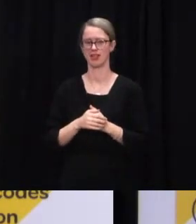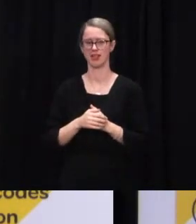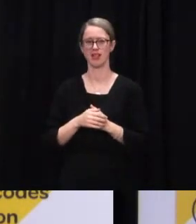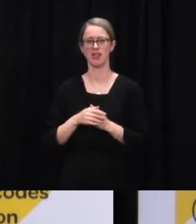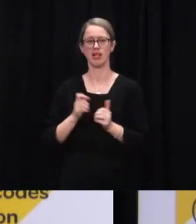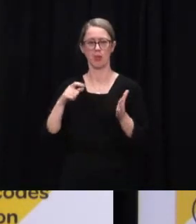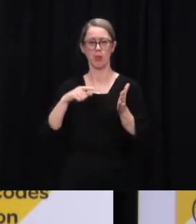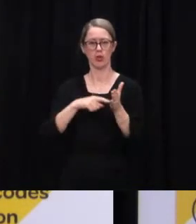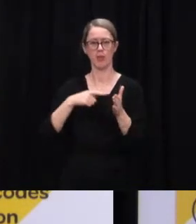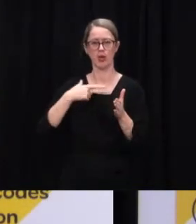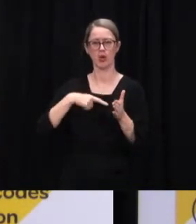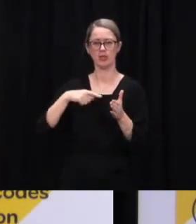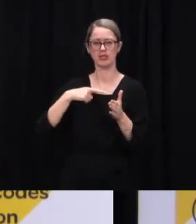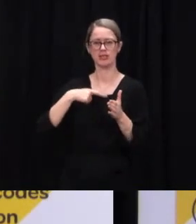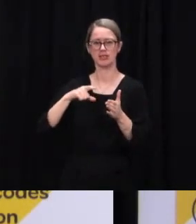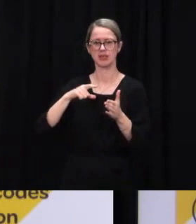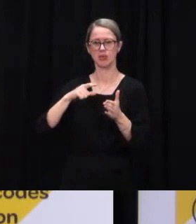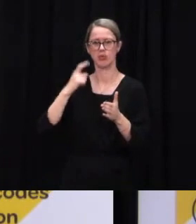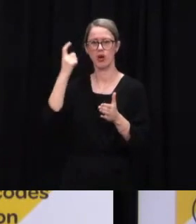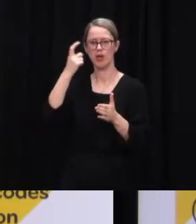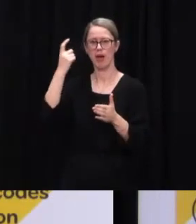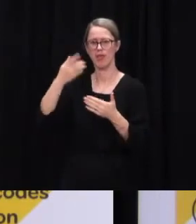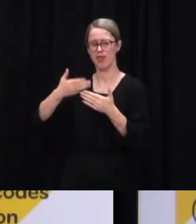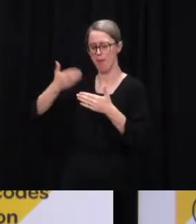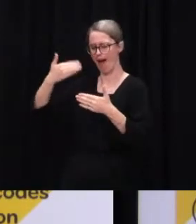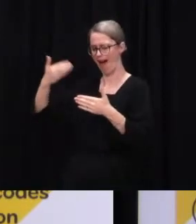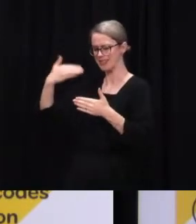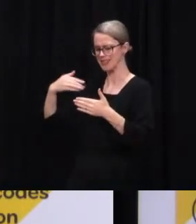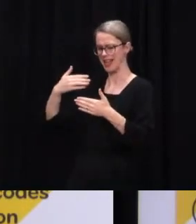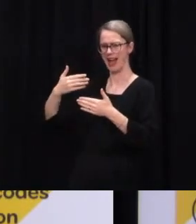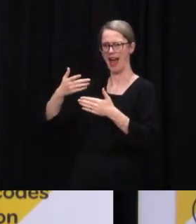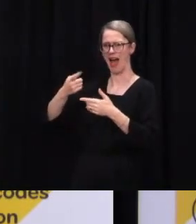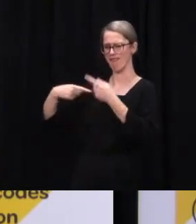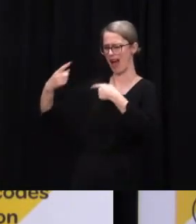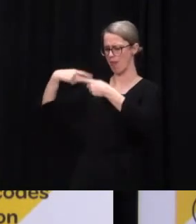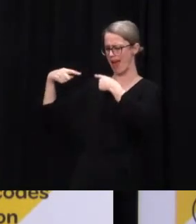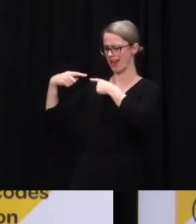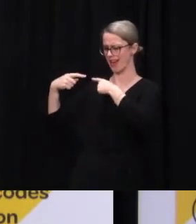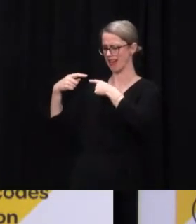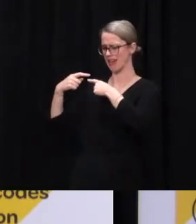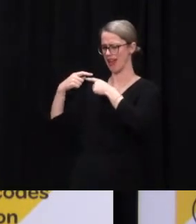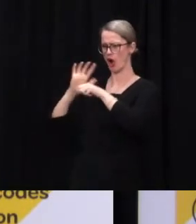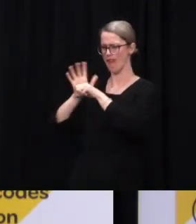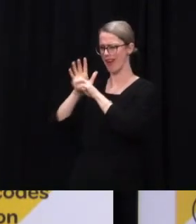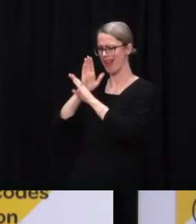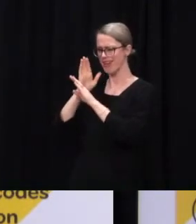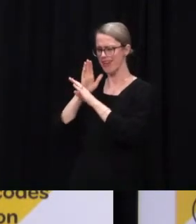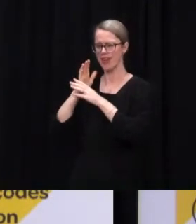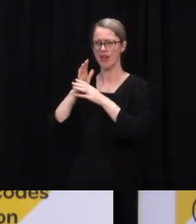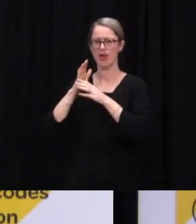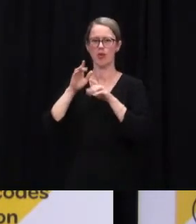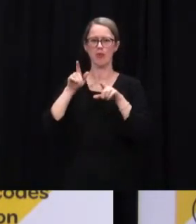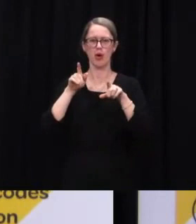bearing does that on whether we stay in lockdown longer >>We're